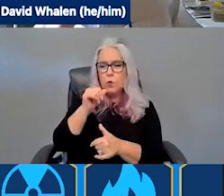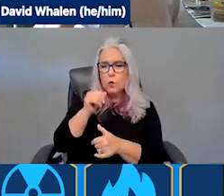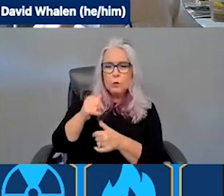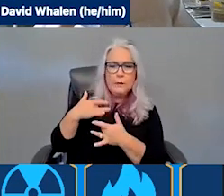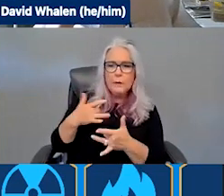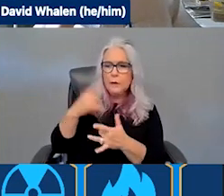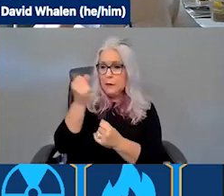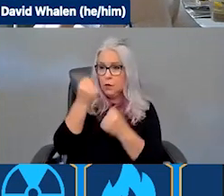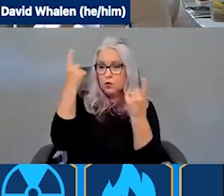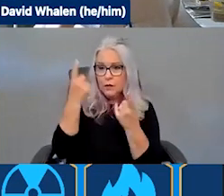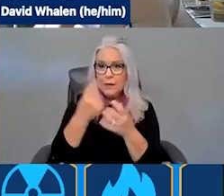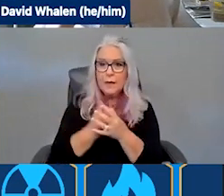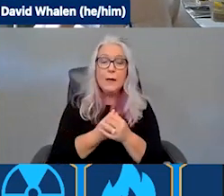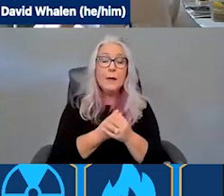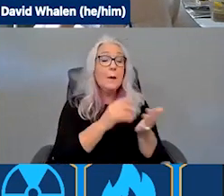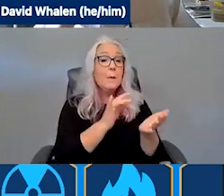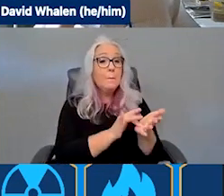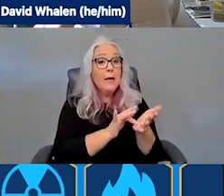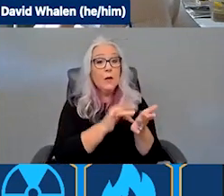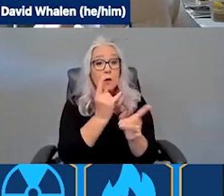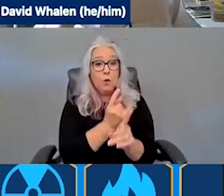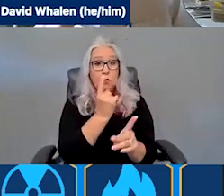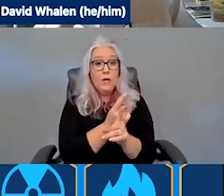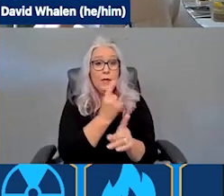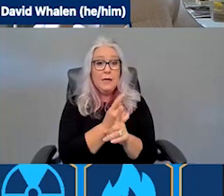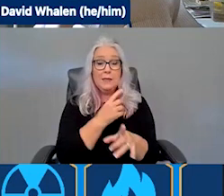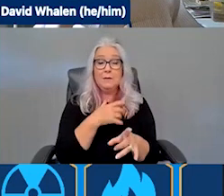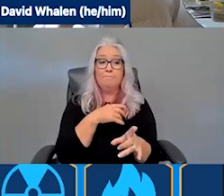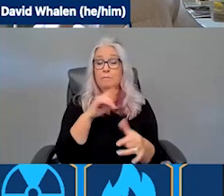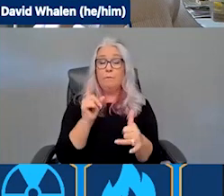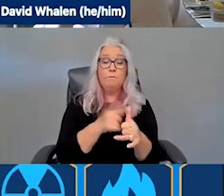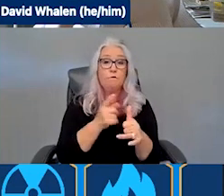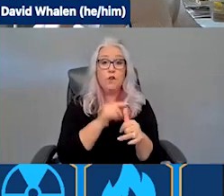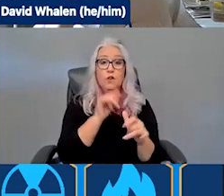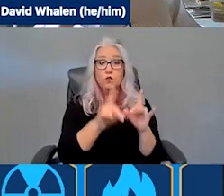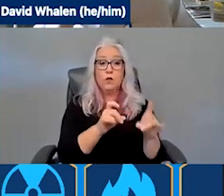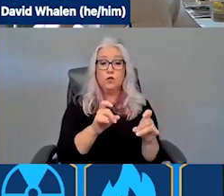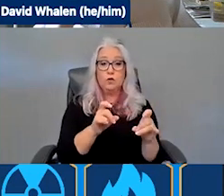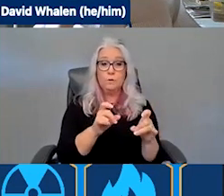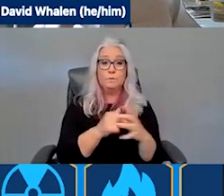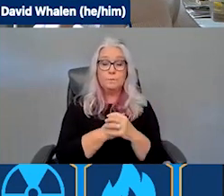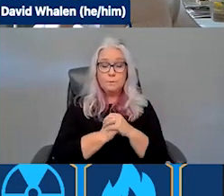medical appropriateness is always the first question with triage when we talk ability crisis standards of care. So if